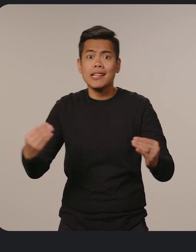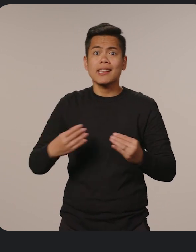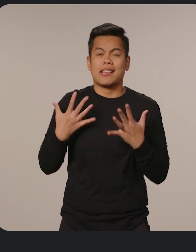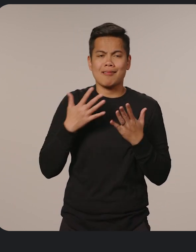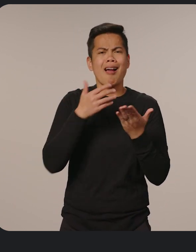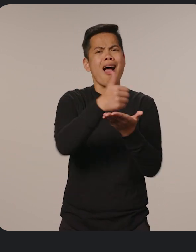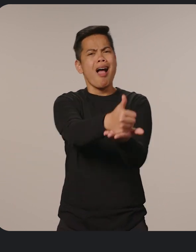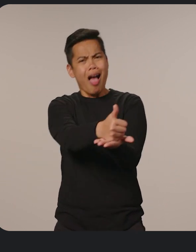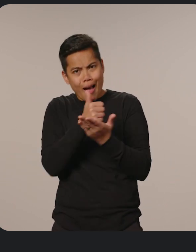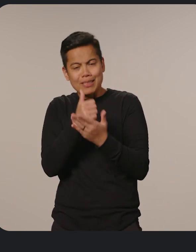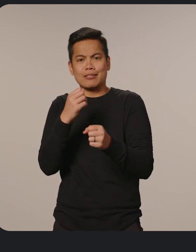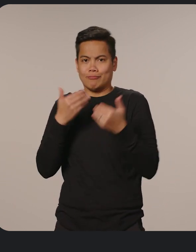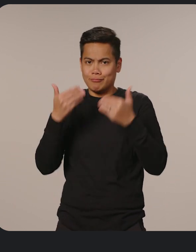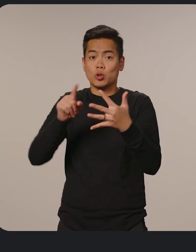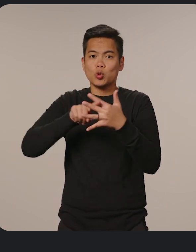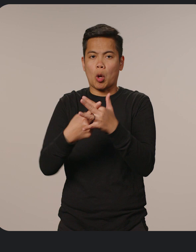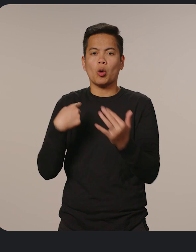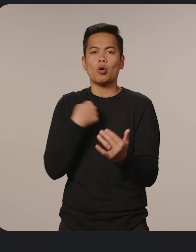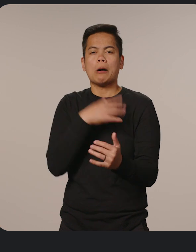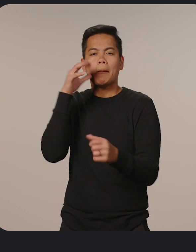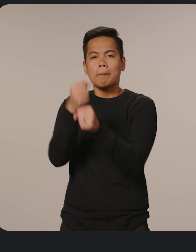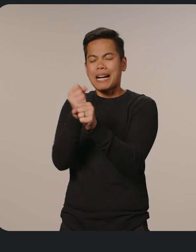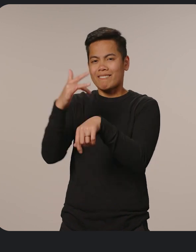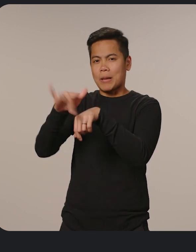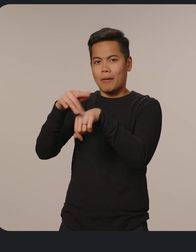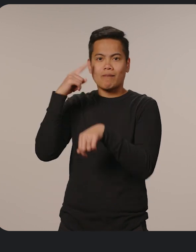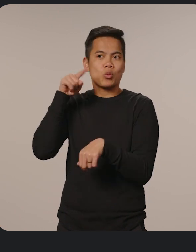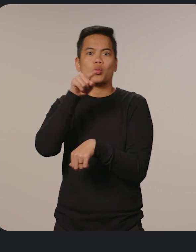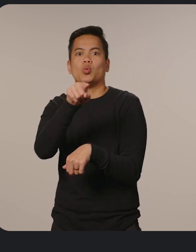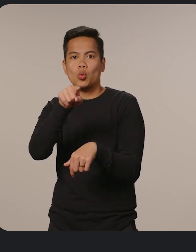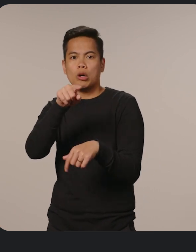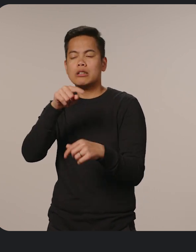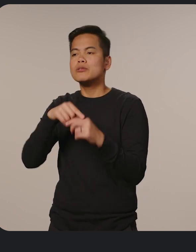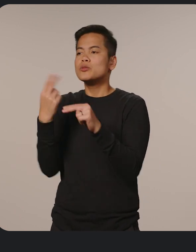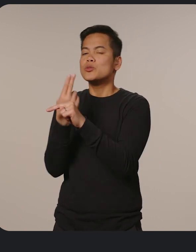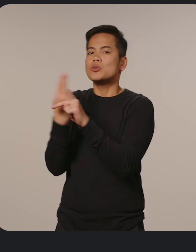a repository of use cases, code snippets, and sample scripts.